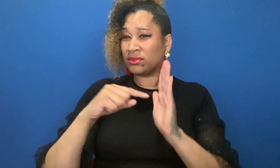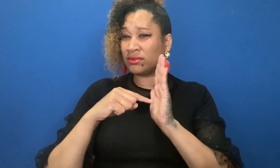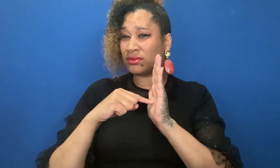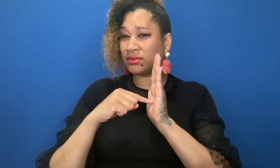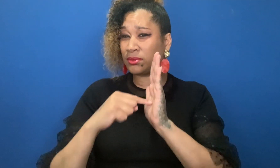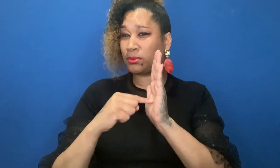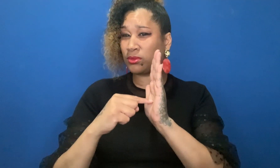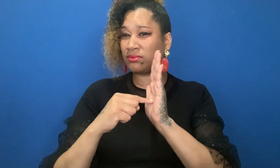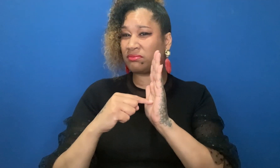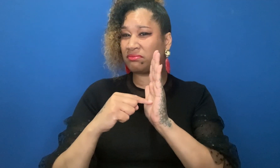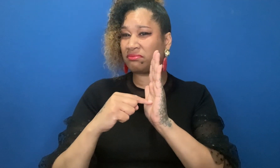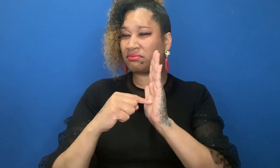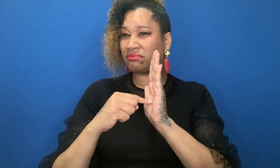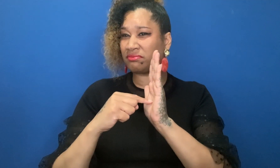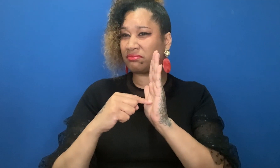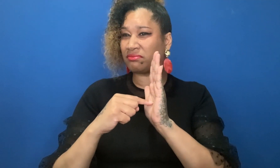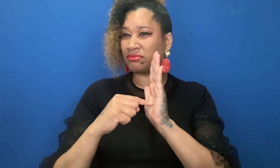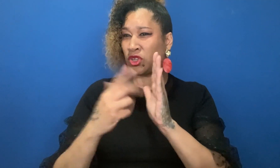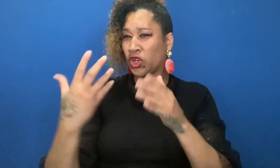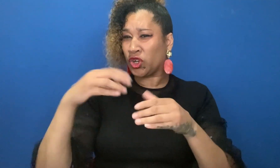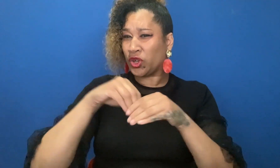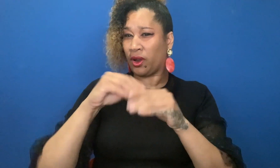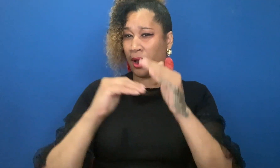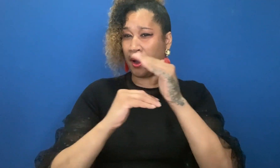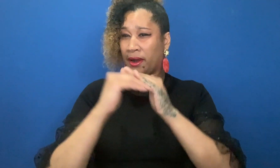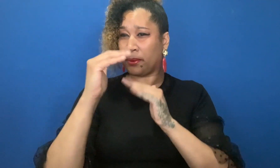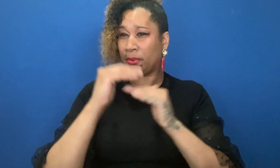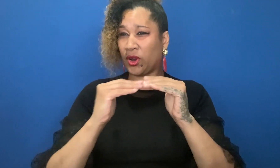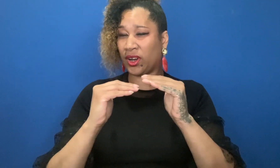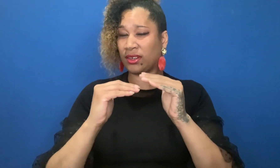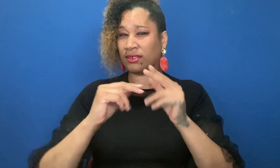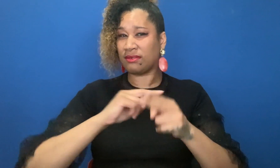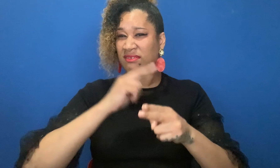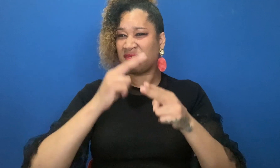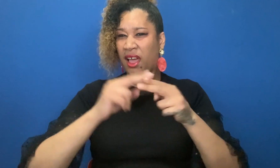those symbols include the comfort